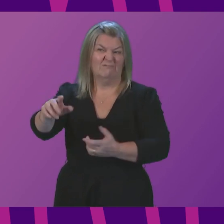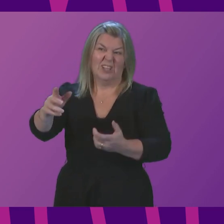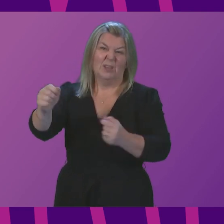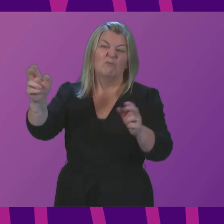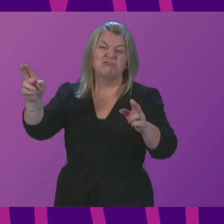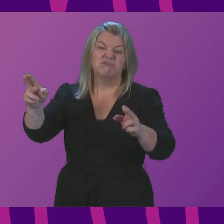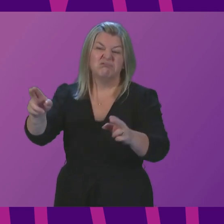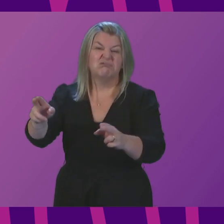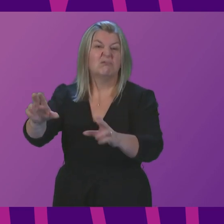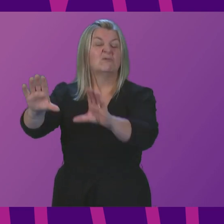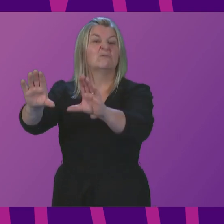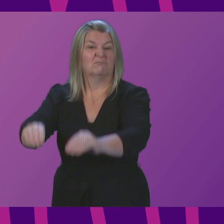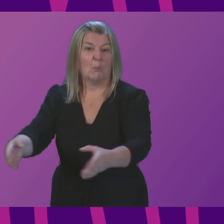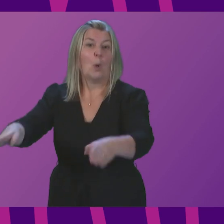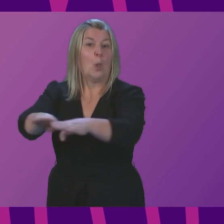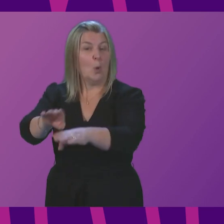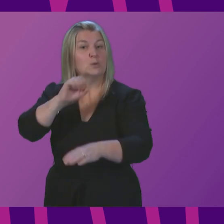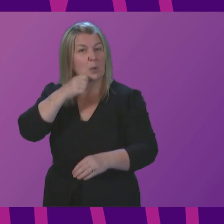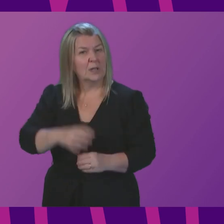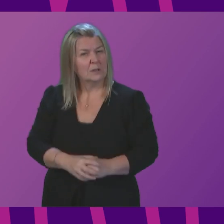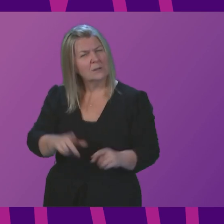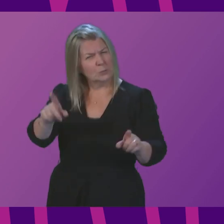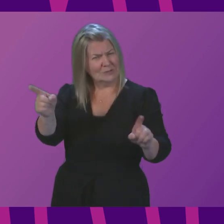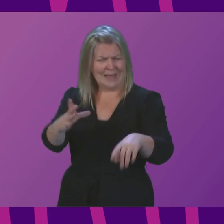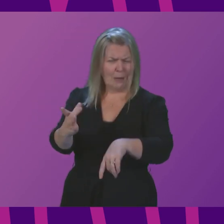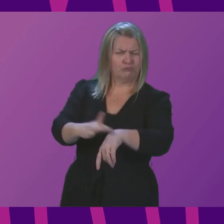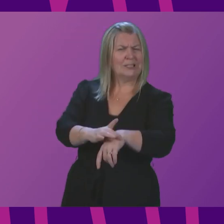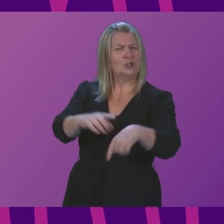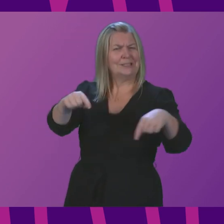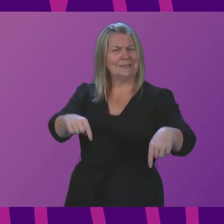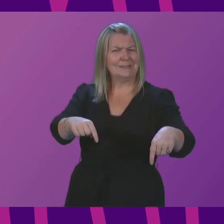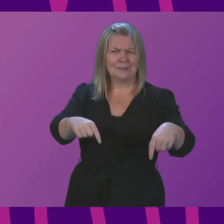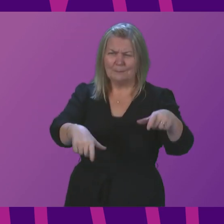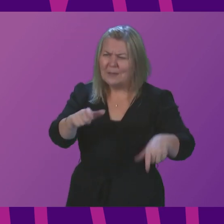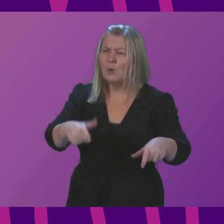apprentices who should be learning the skills and the technology and who should be leading